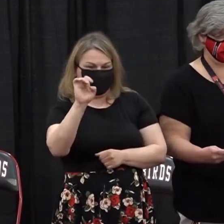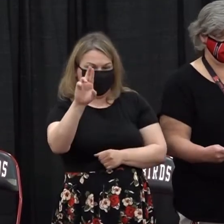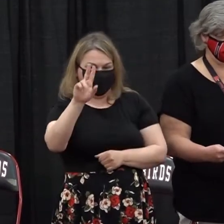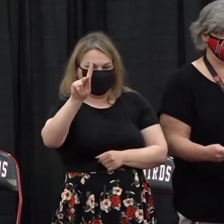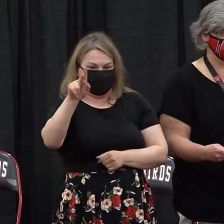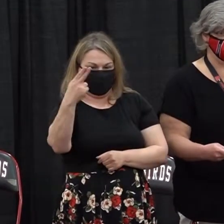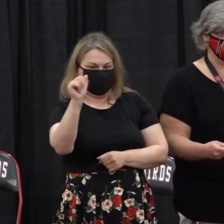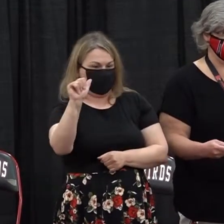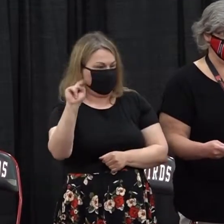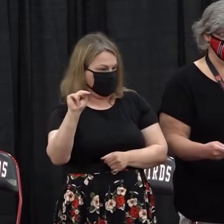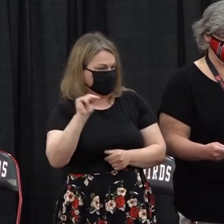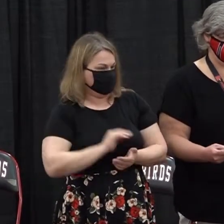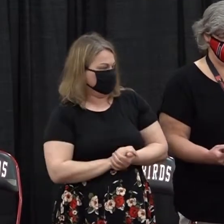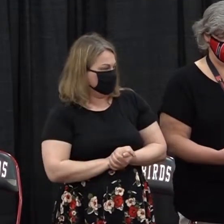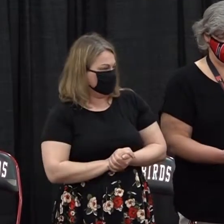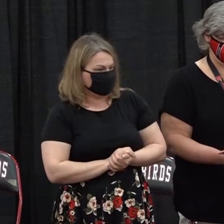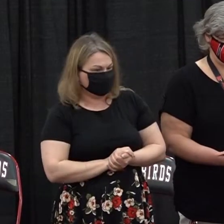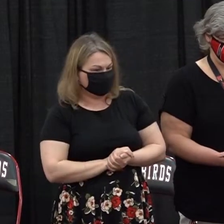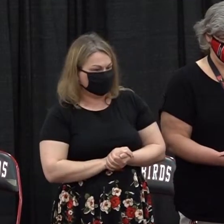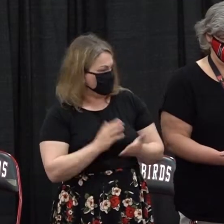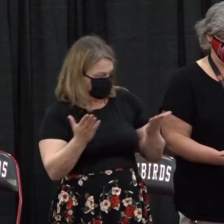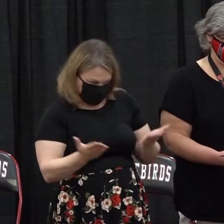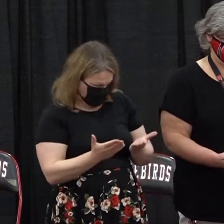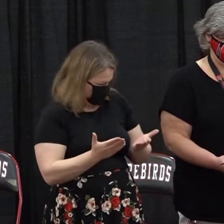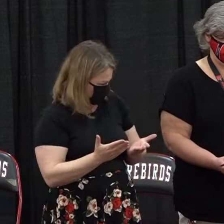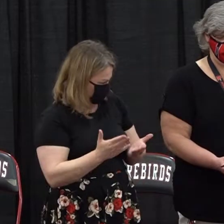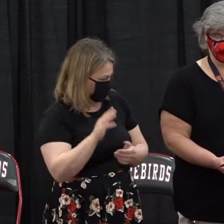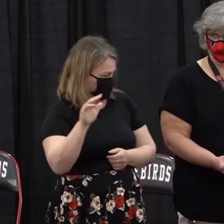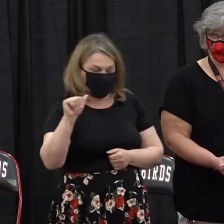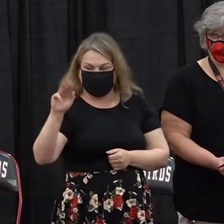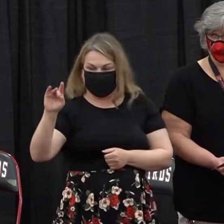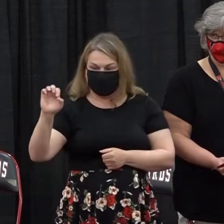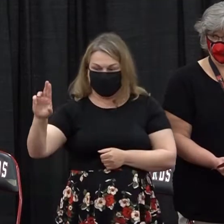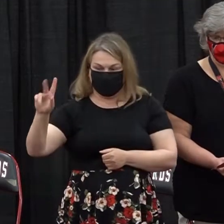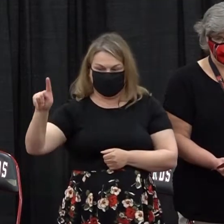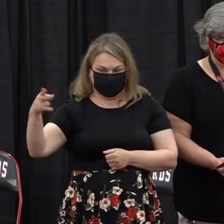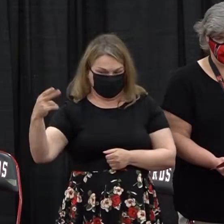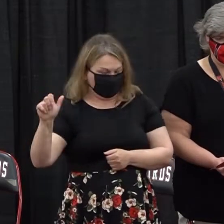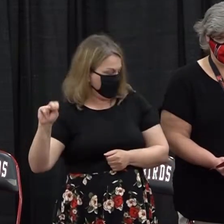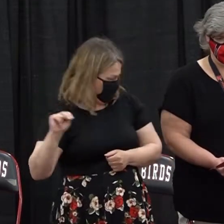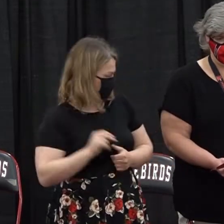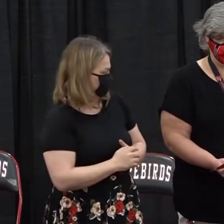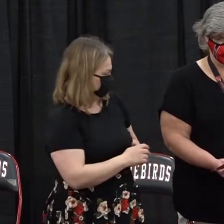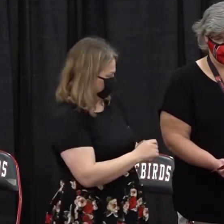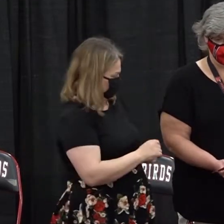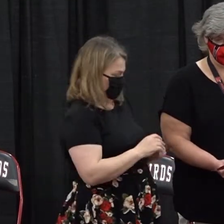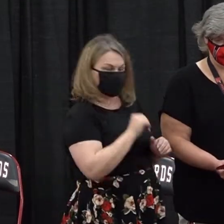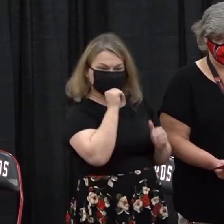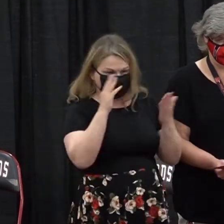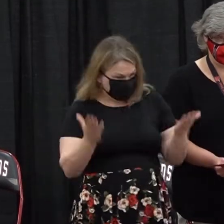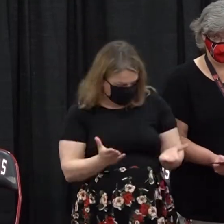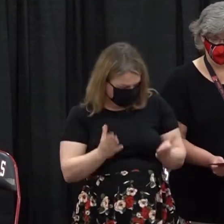First we have Davonnah Green. Amber Khan.